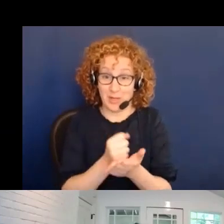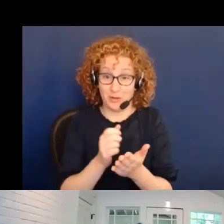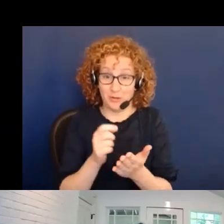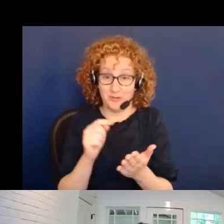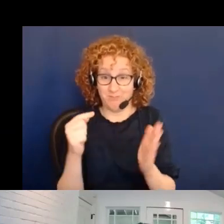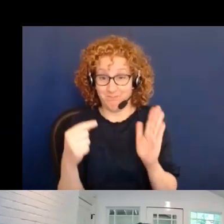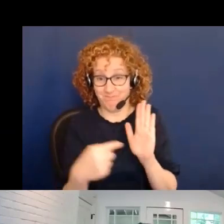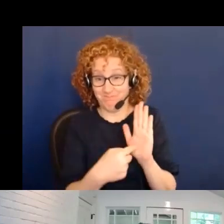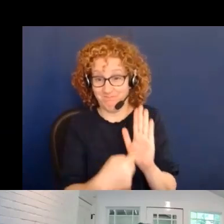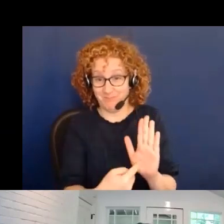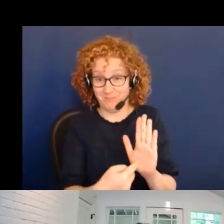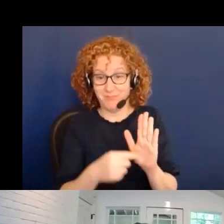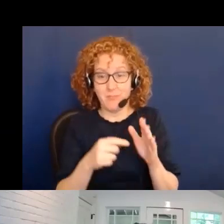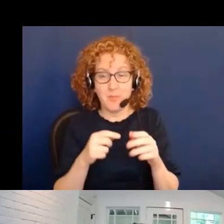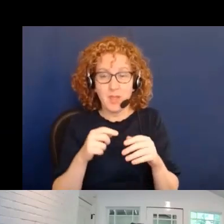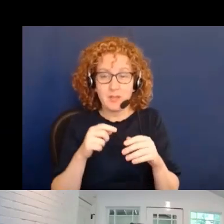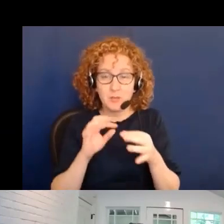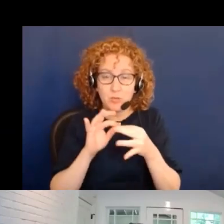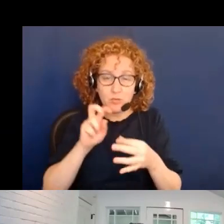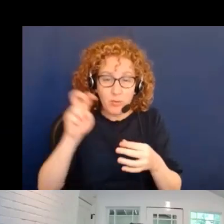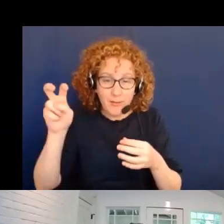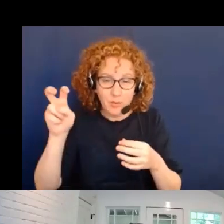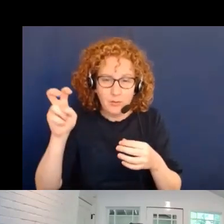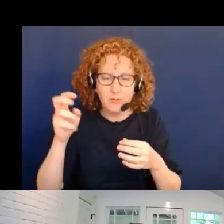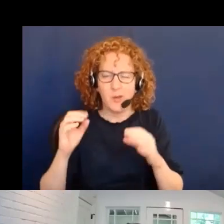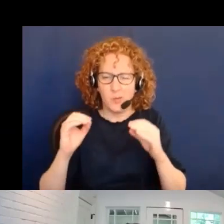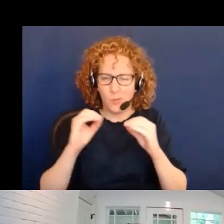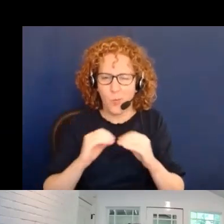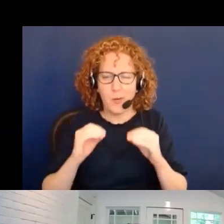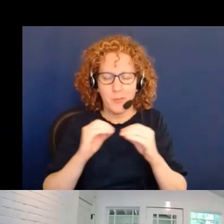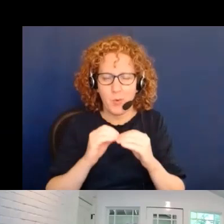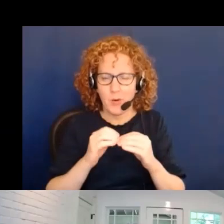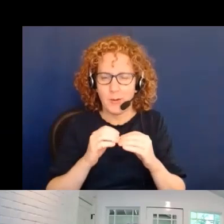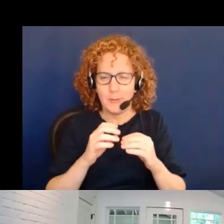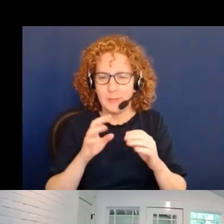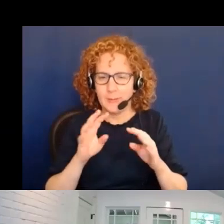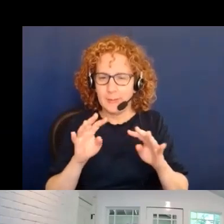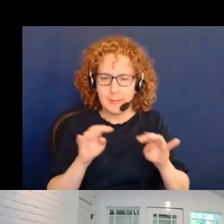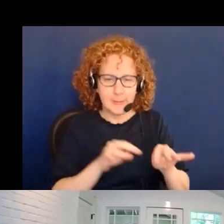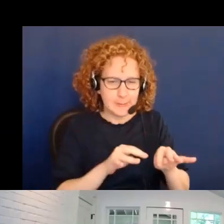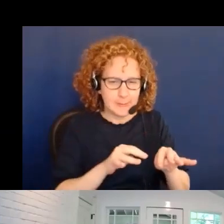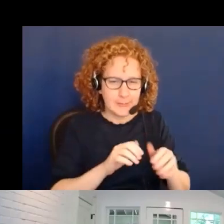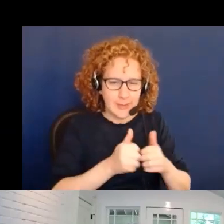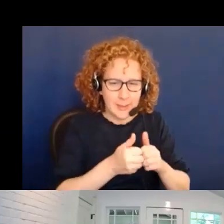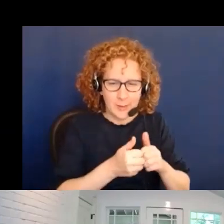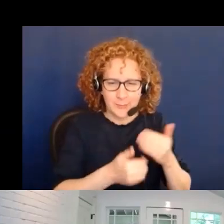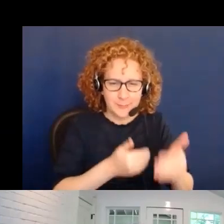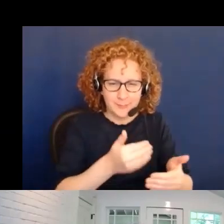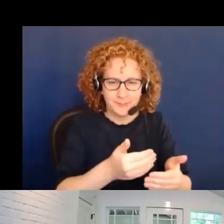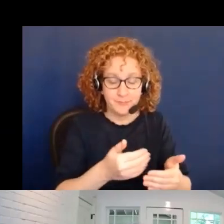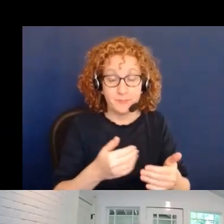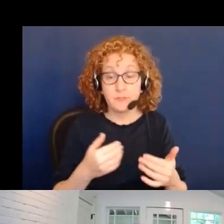and currently proof of COVID-19 vaccination is not required for anyone entering the United States.